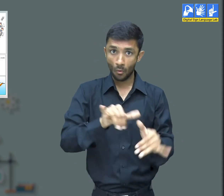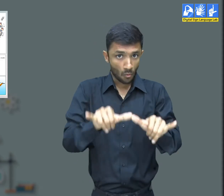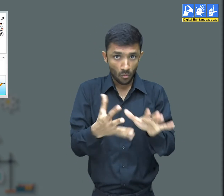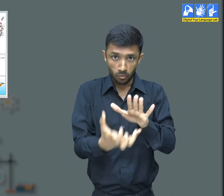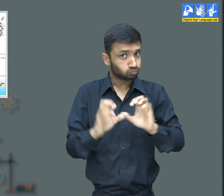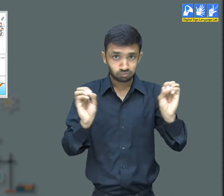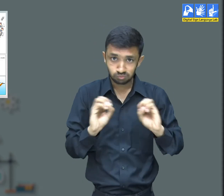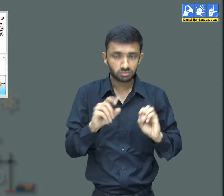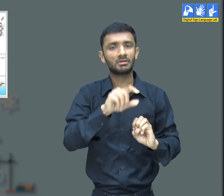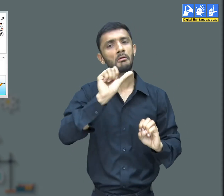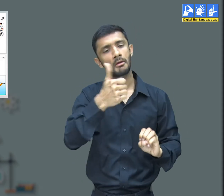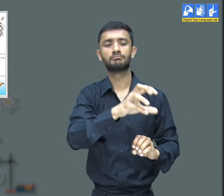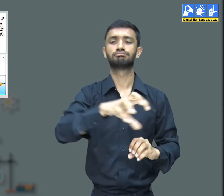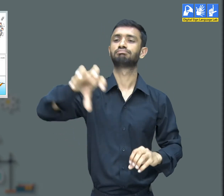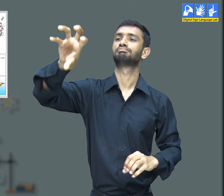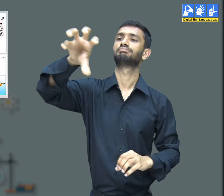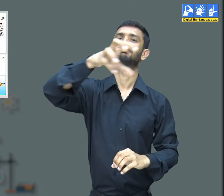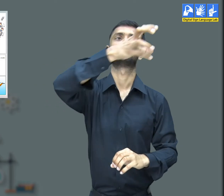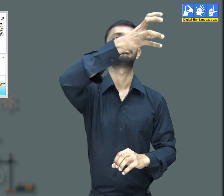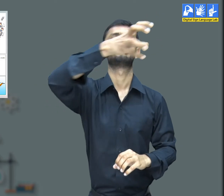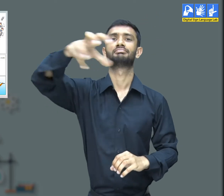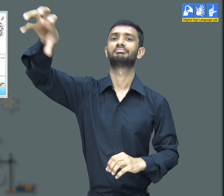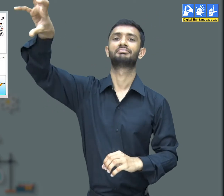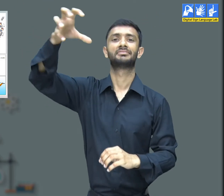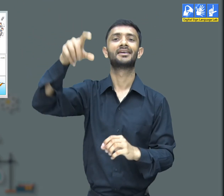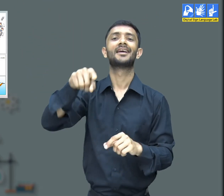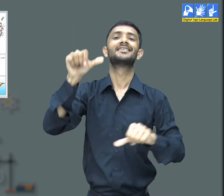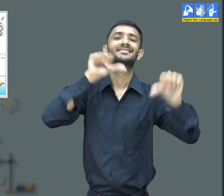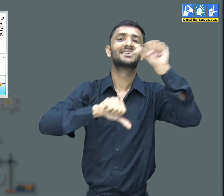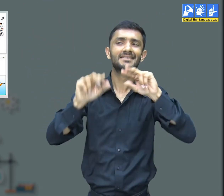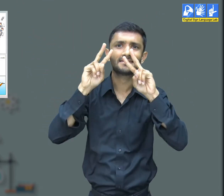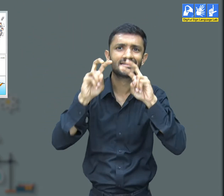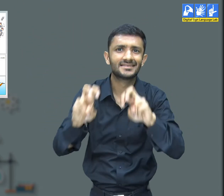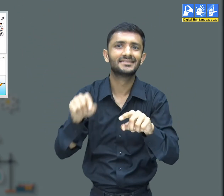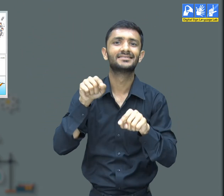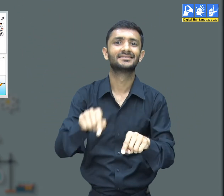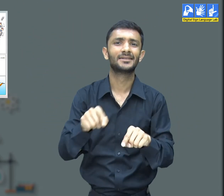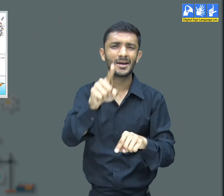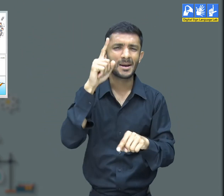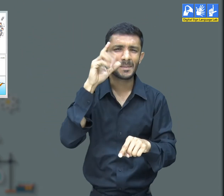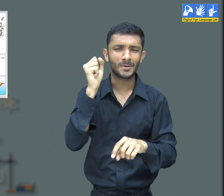If there was no gravity then it might float in the air. We study about this in physics.